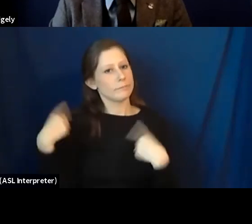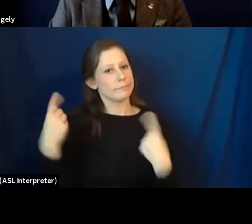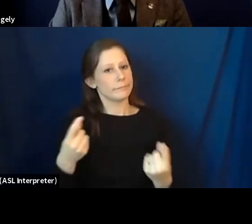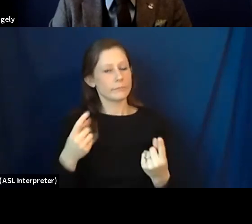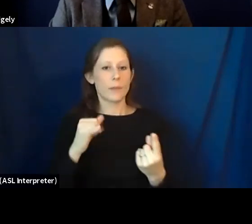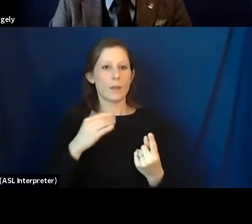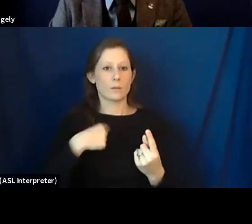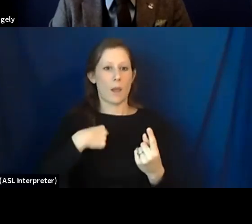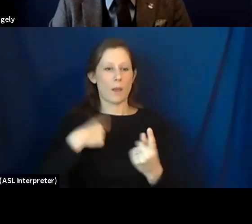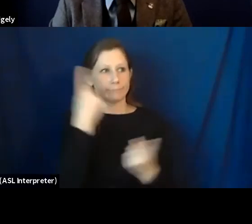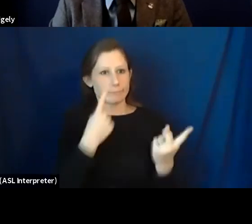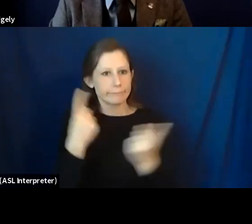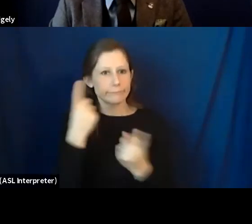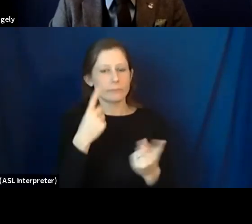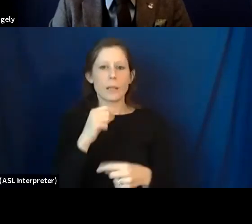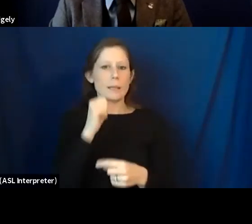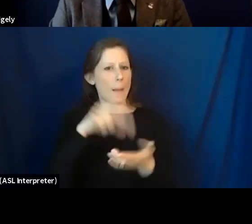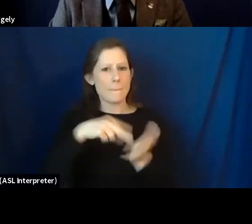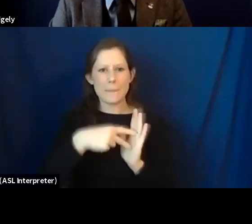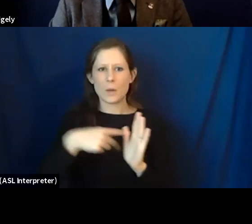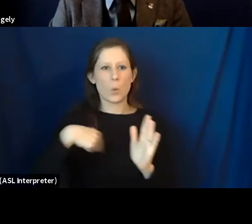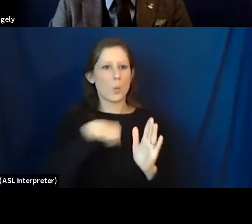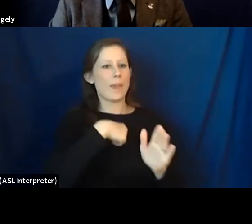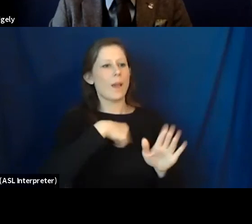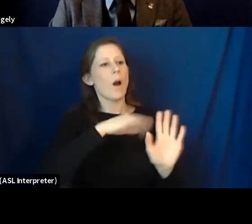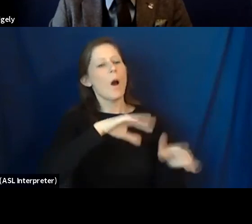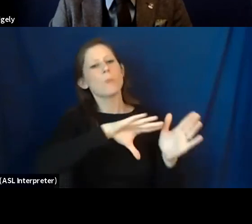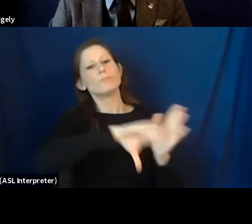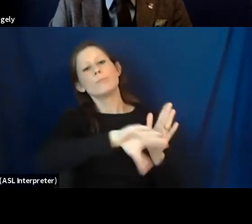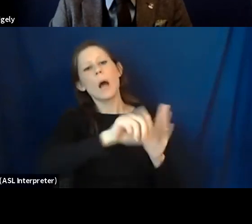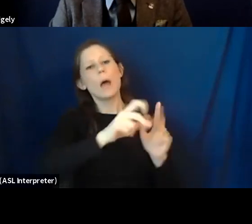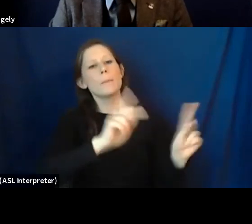but that's not saying that we're letting other people off the hook but saying that social